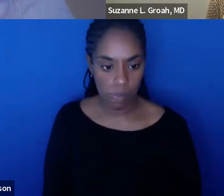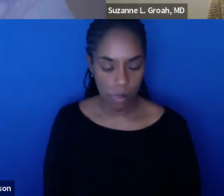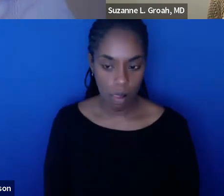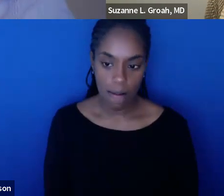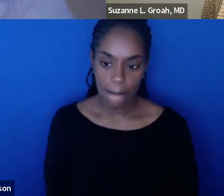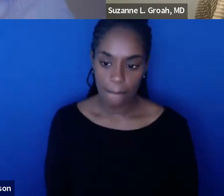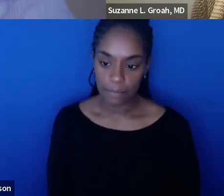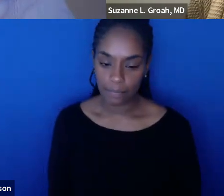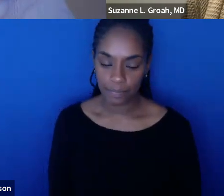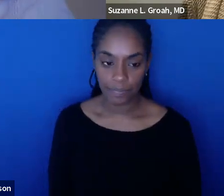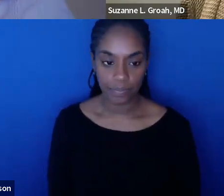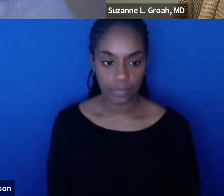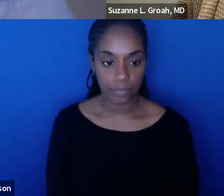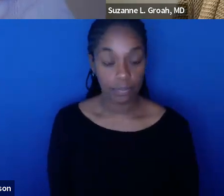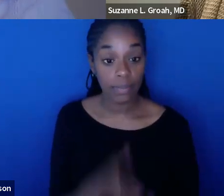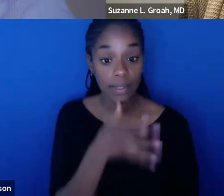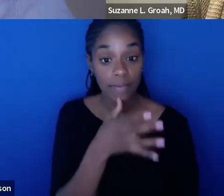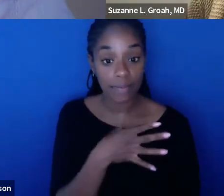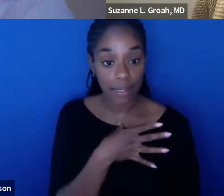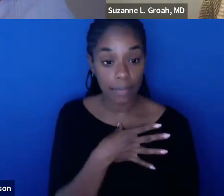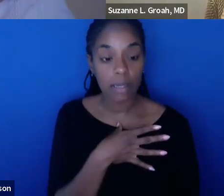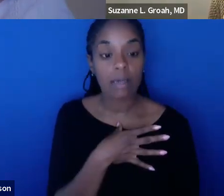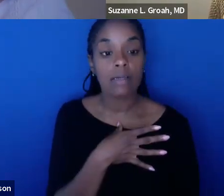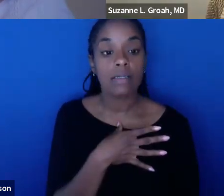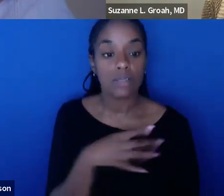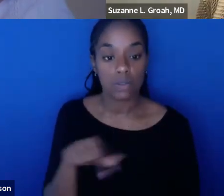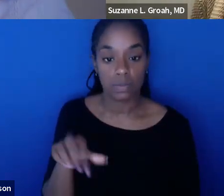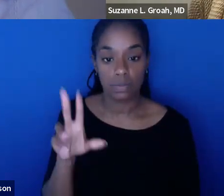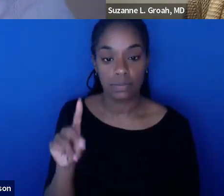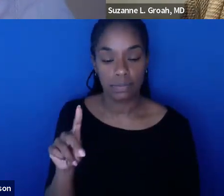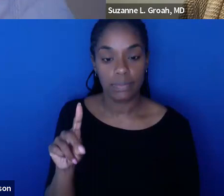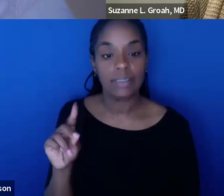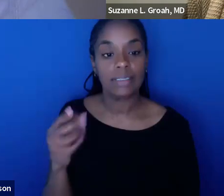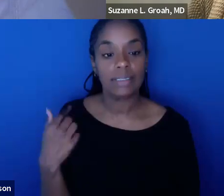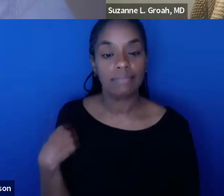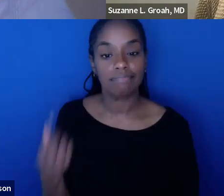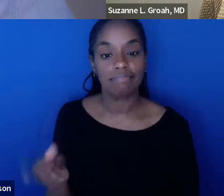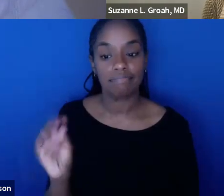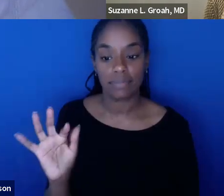It's a female, she's been a quad since 1979, C6 incomplete. She doesn't use a catheter.